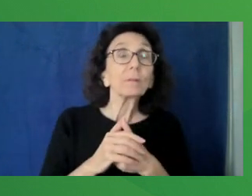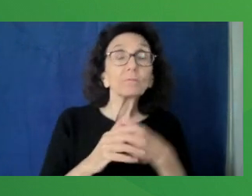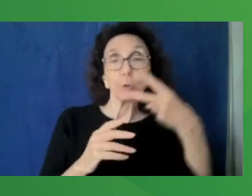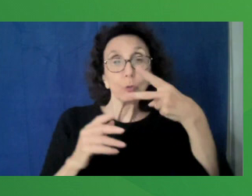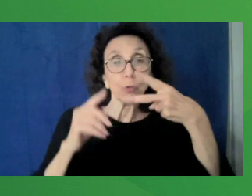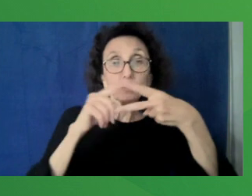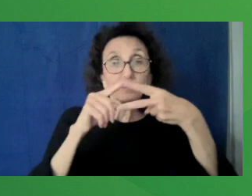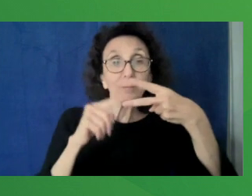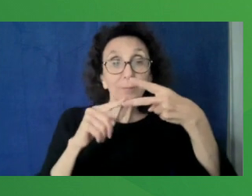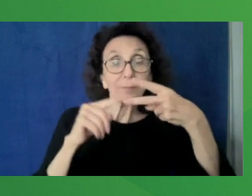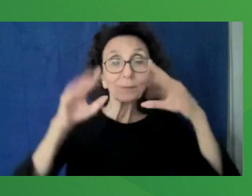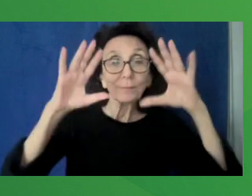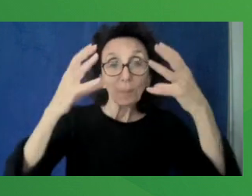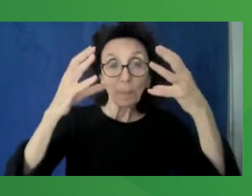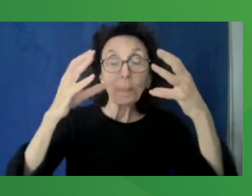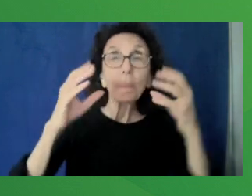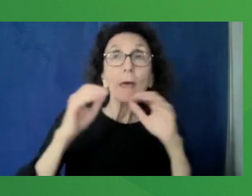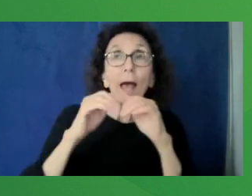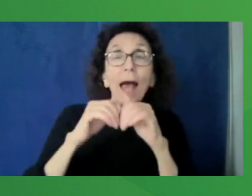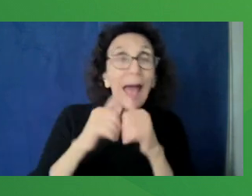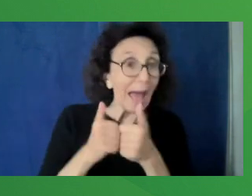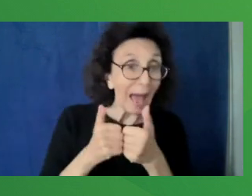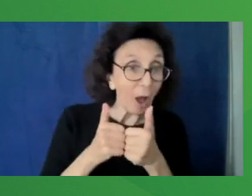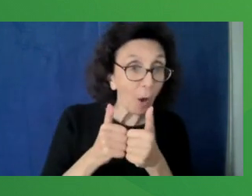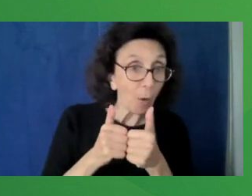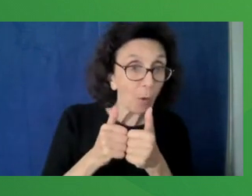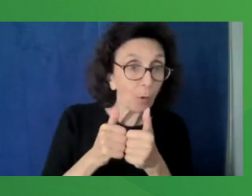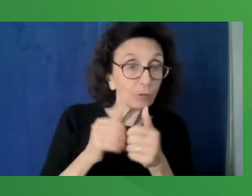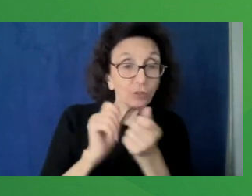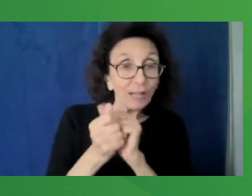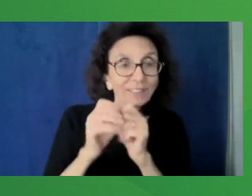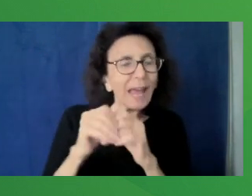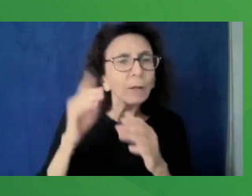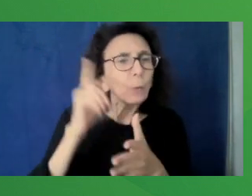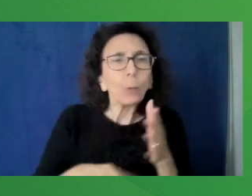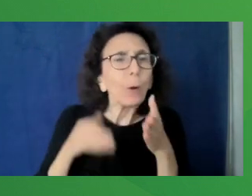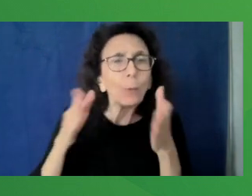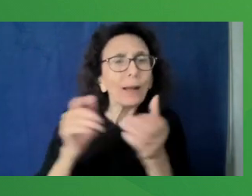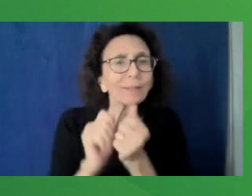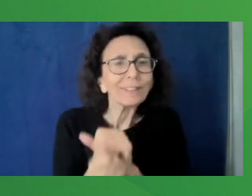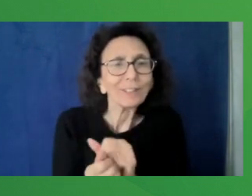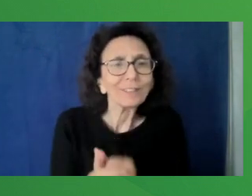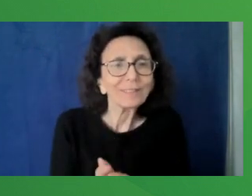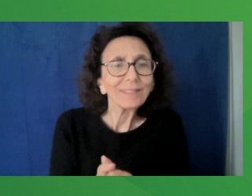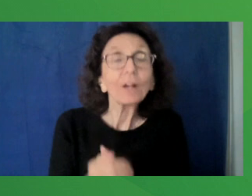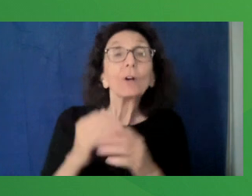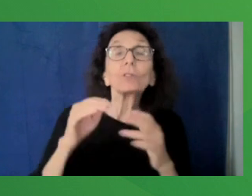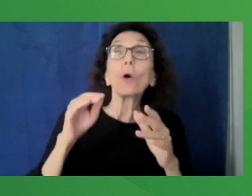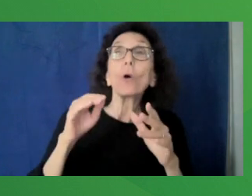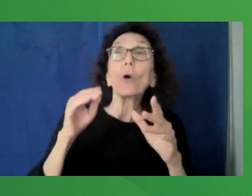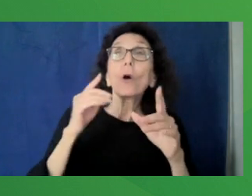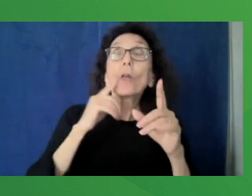One was, how and in what way? So, how did the global goals environmental curriculum, how did